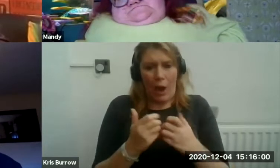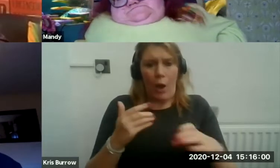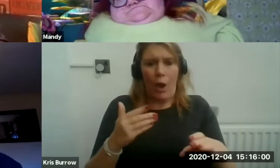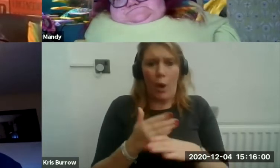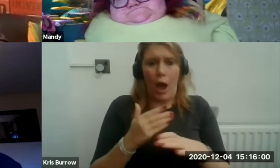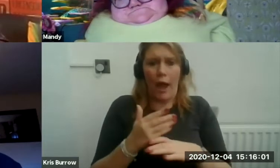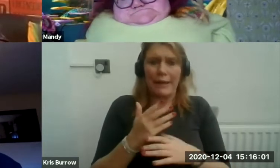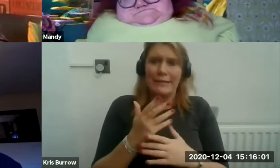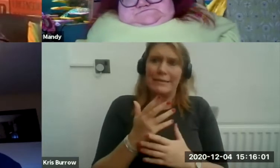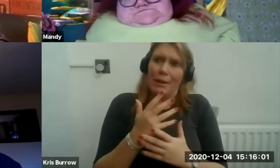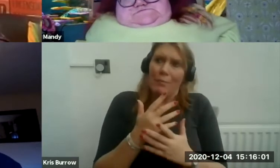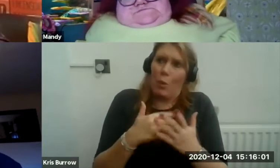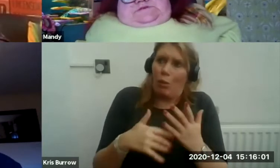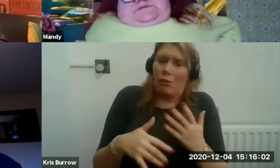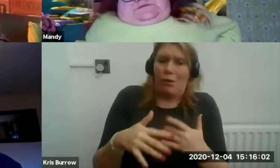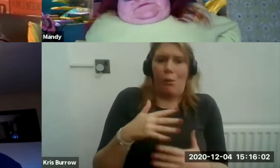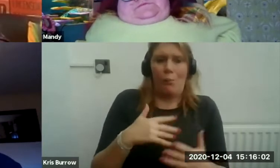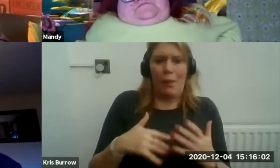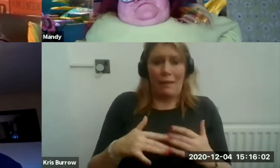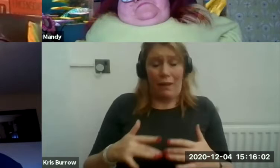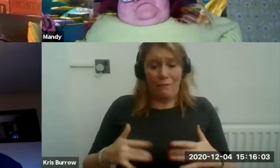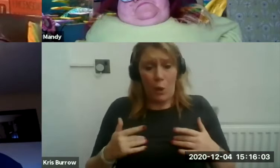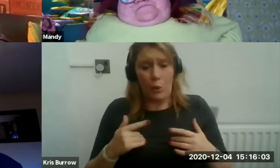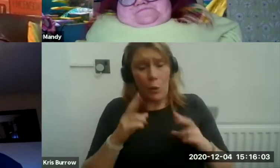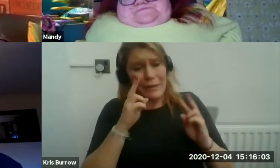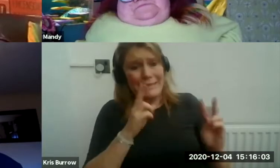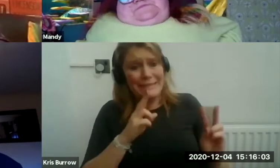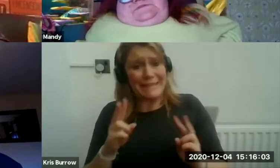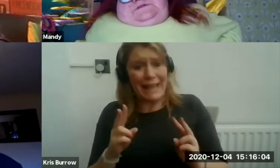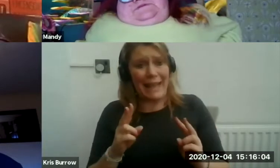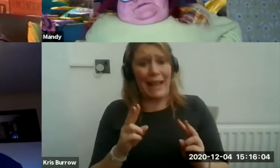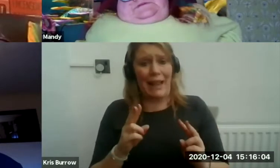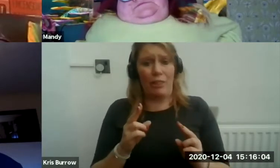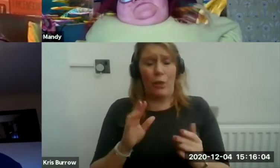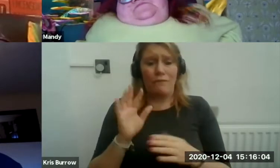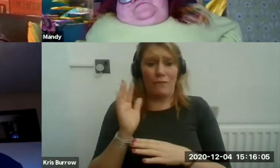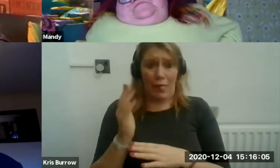that's still in these pieces but just in